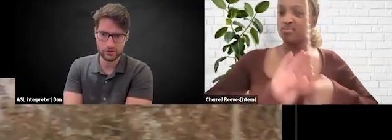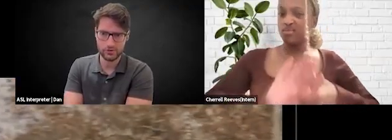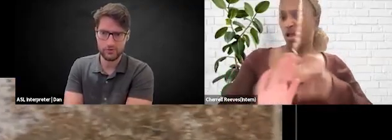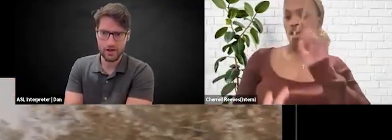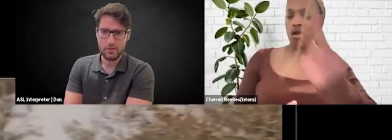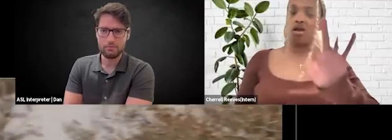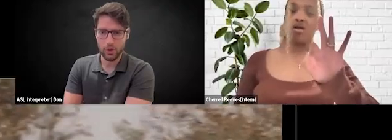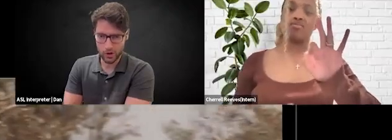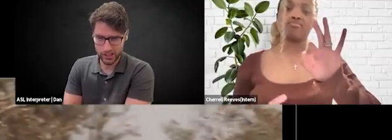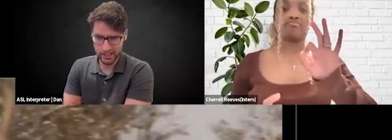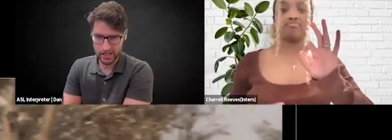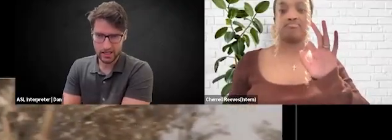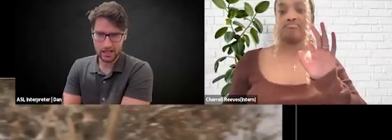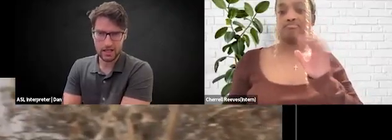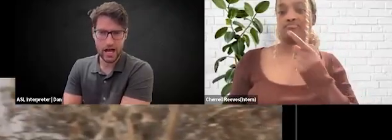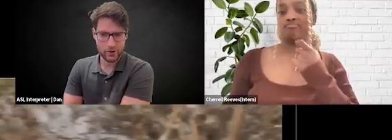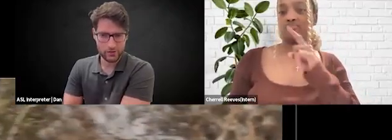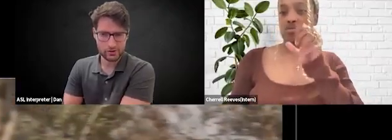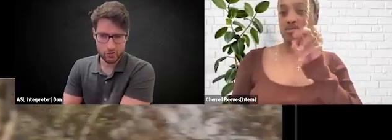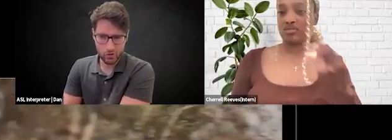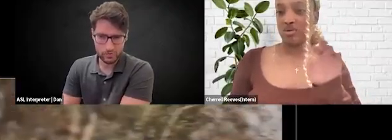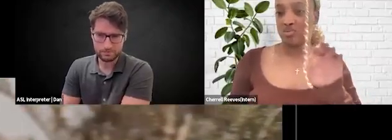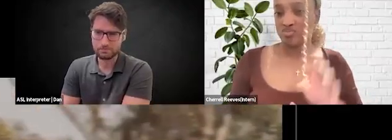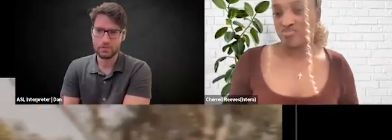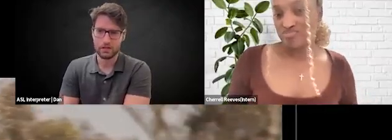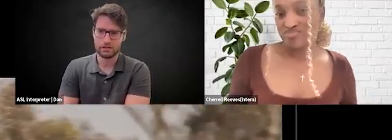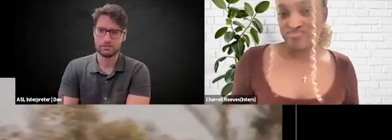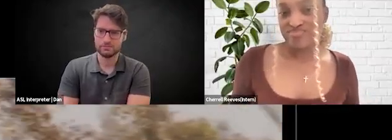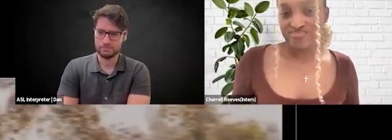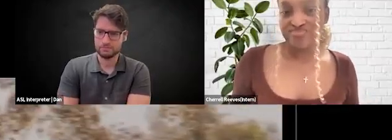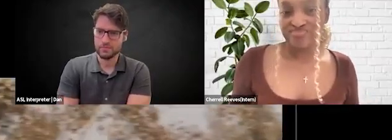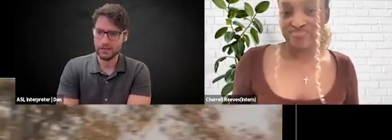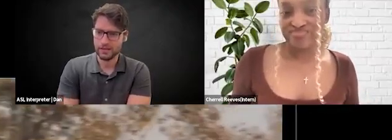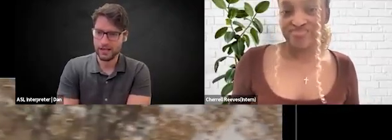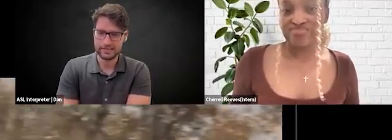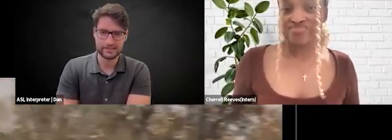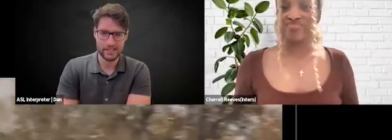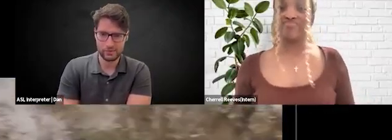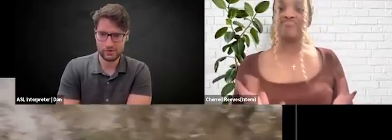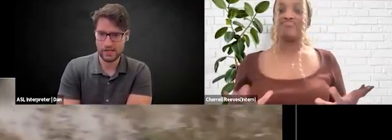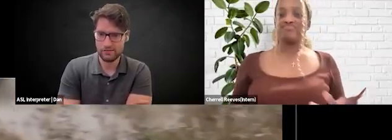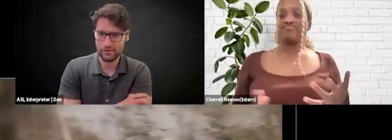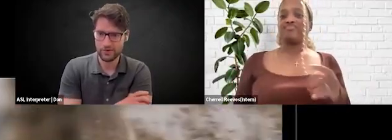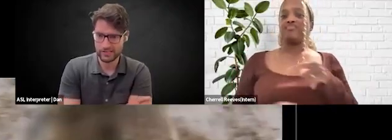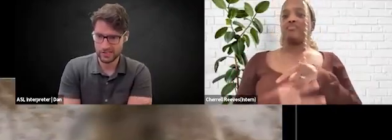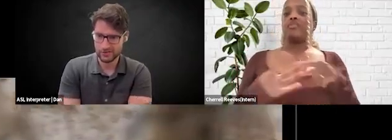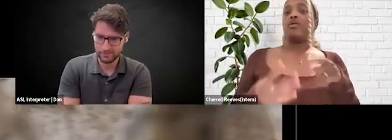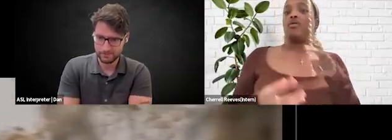You know, sort of barking out of control, as examples of the red zone.